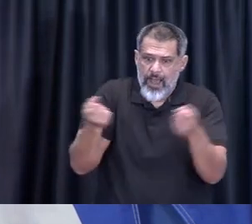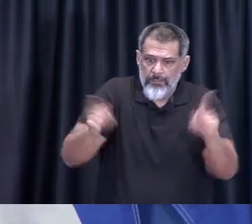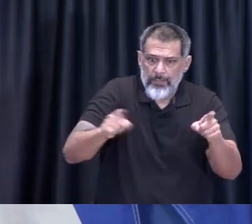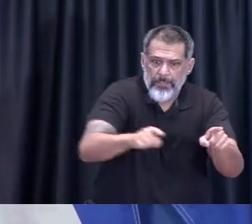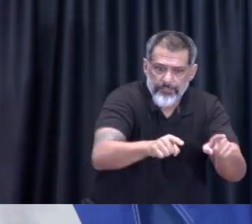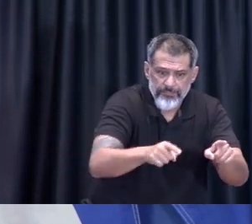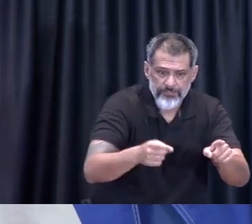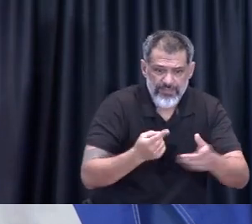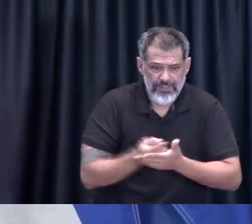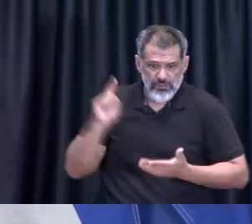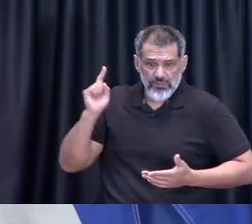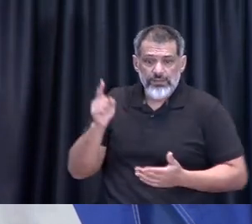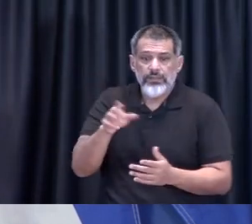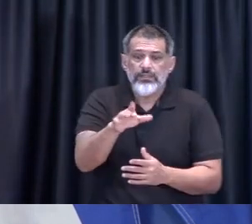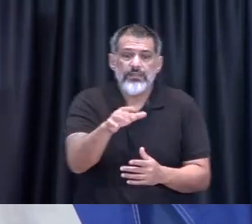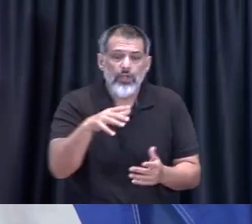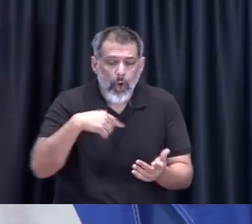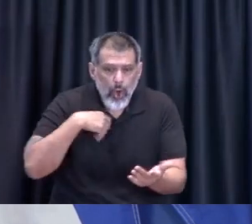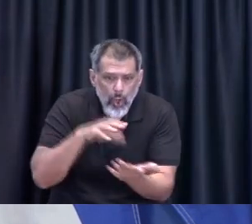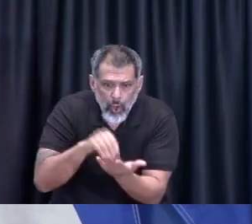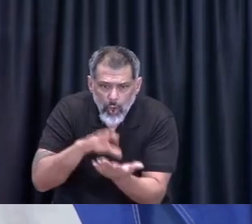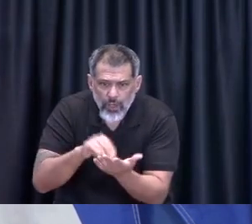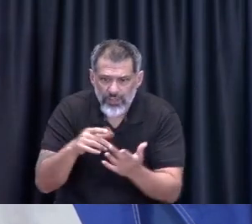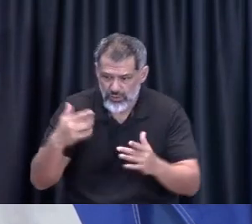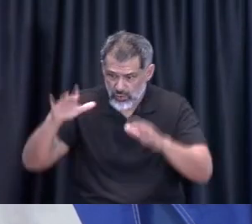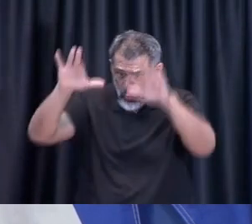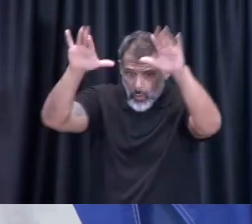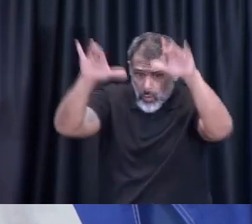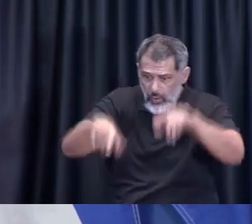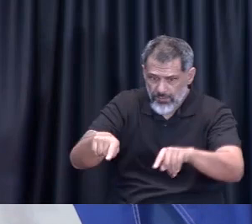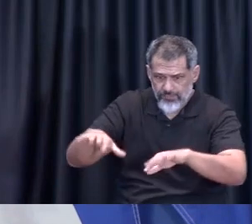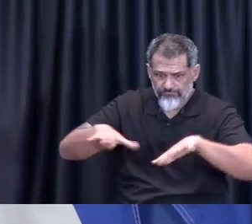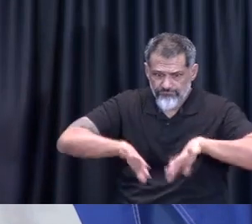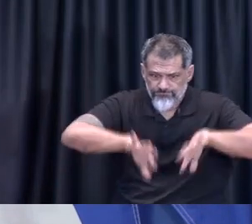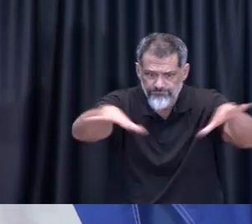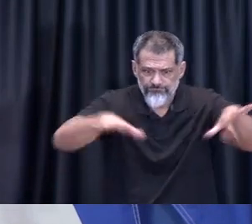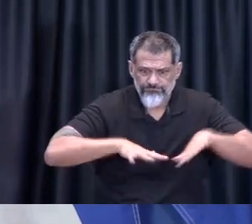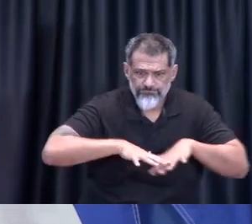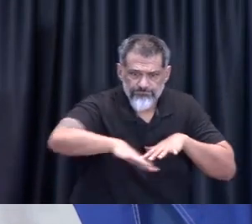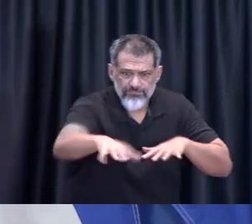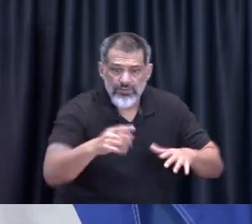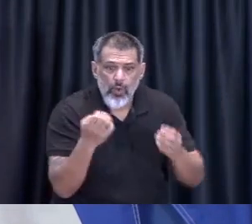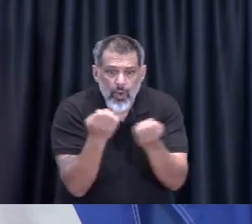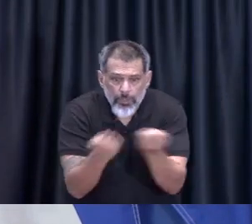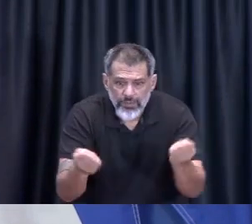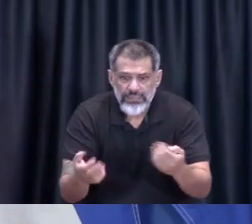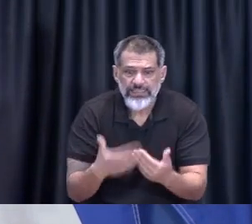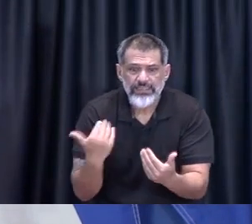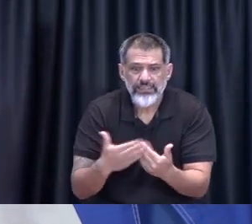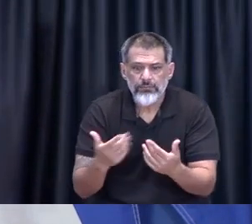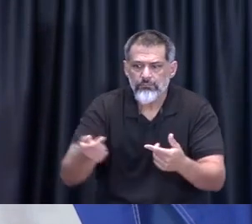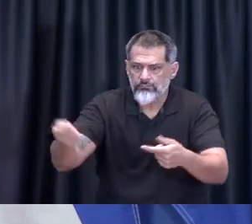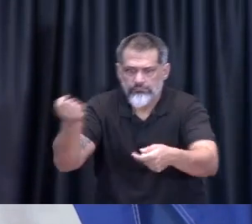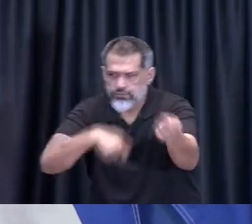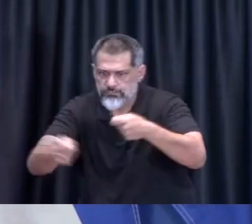have learned in the course of this storm and others is that it's not completely interchangeable the equipment that you could use. You can't just say, Well,